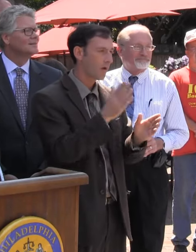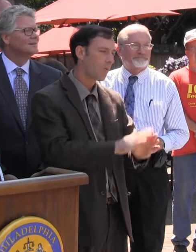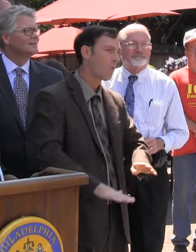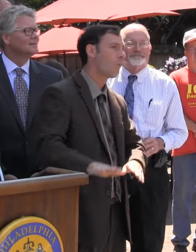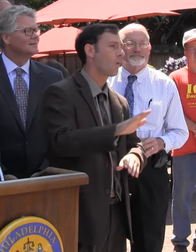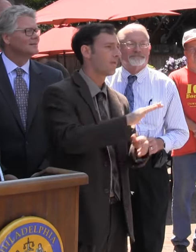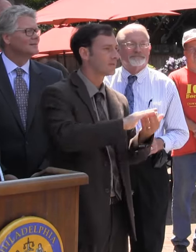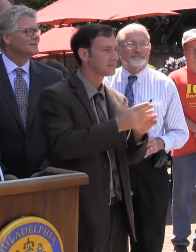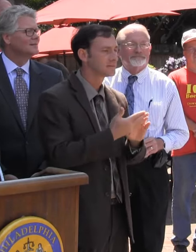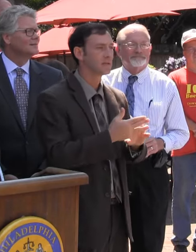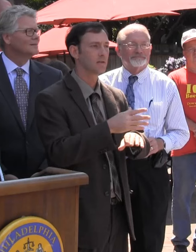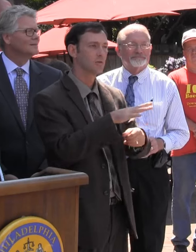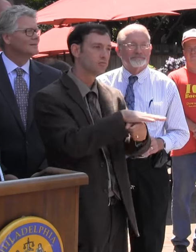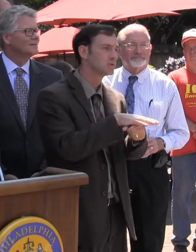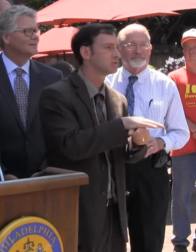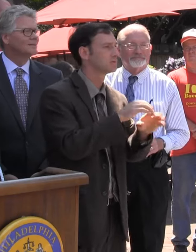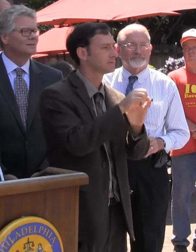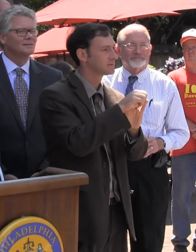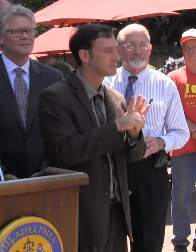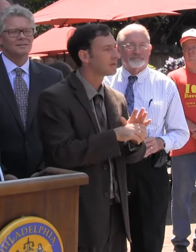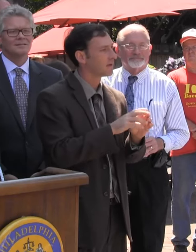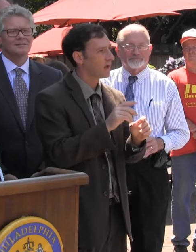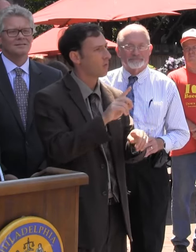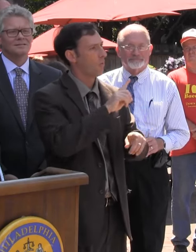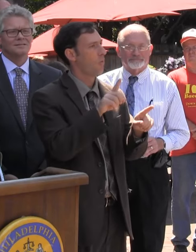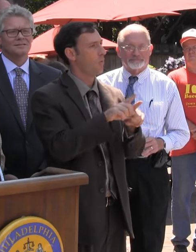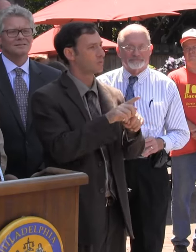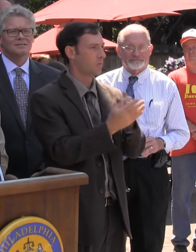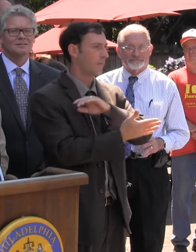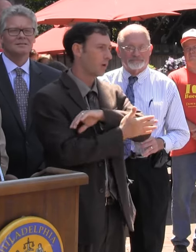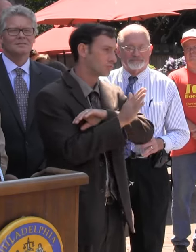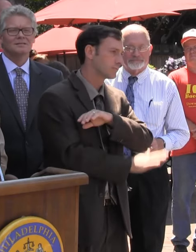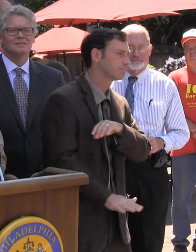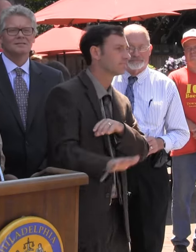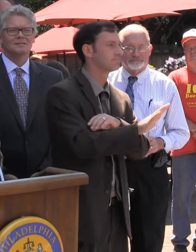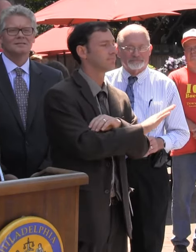the state and quite frankly certainly the United States of America. In a little less